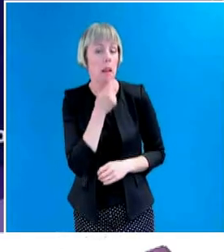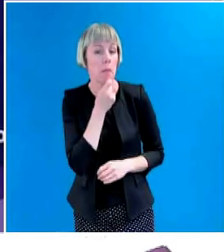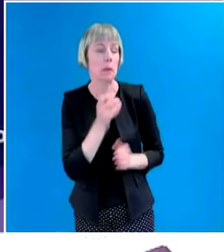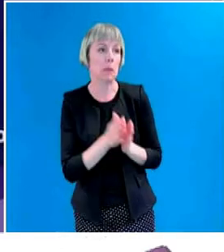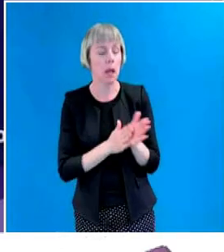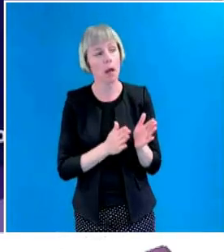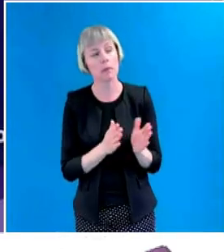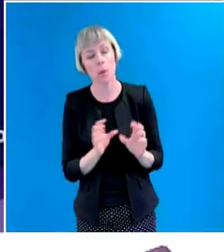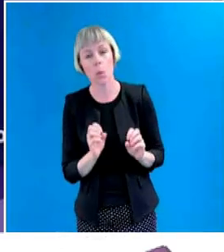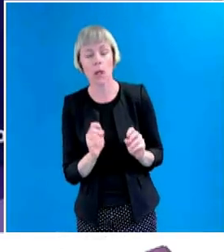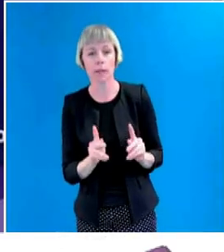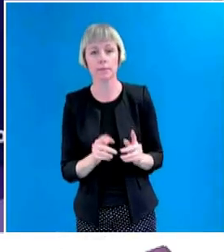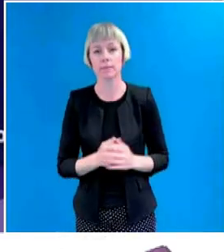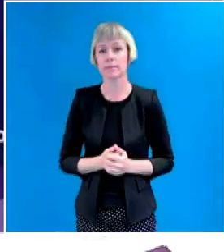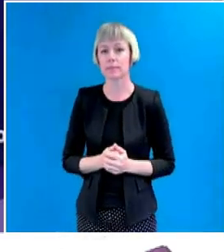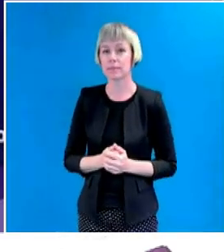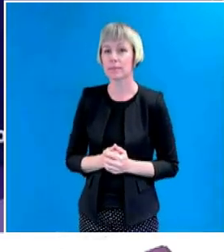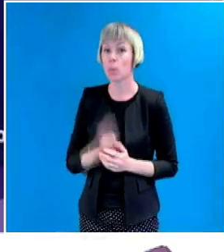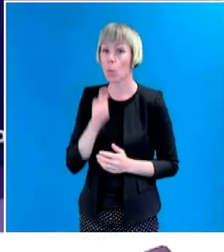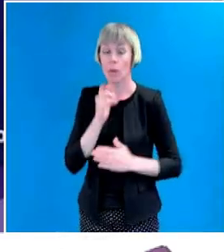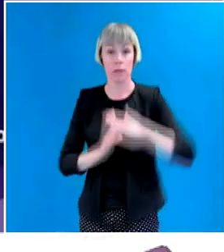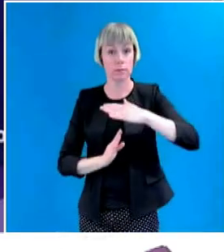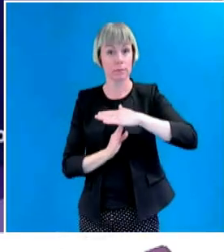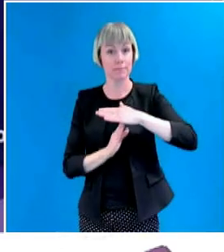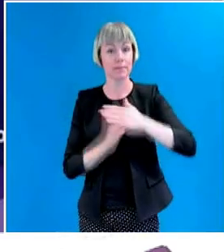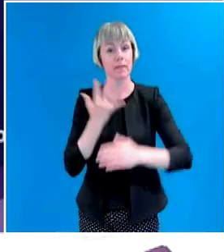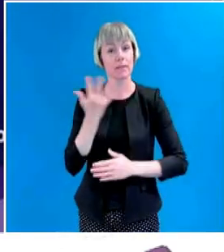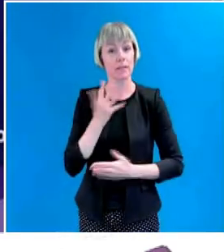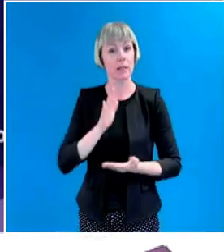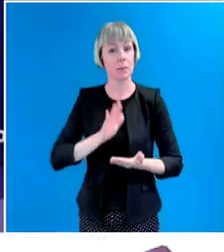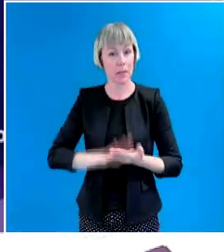Could we adjourn for 15 minutes? All right.